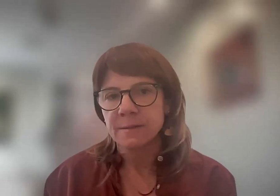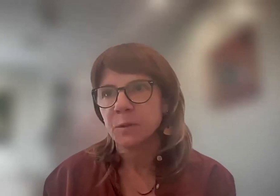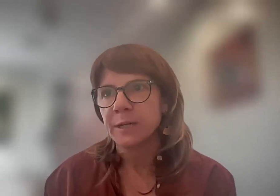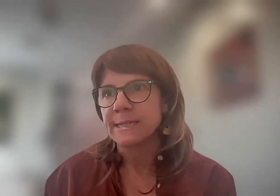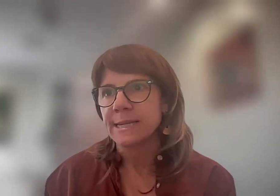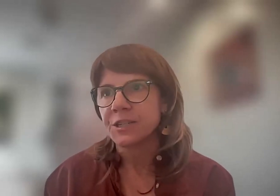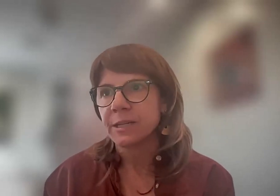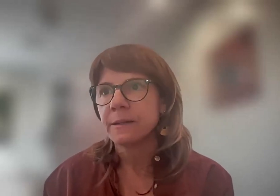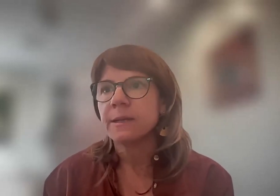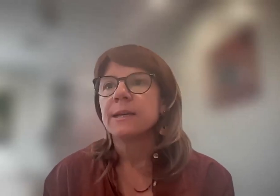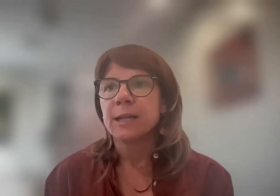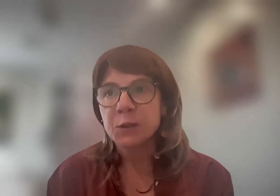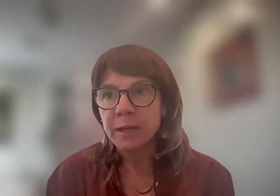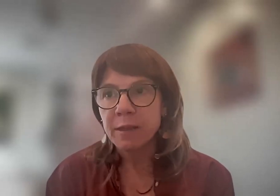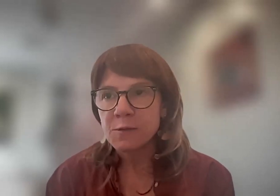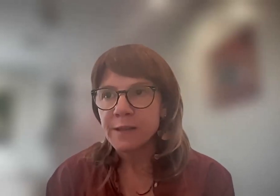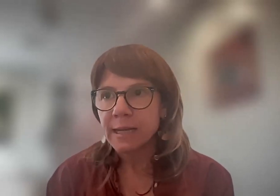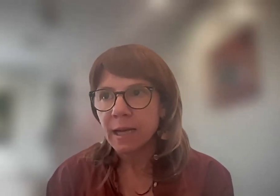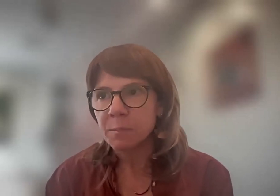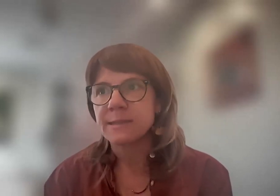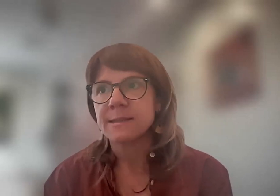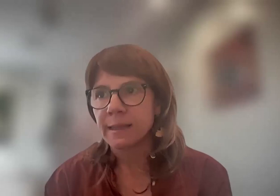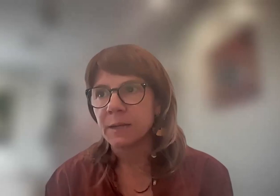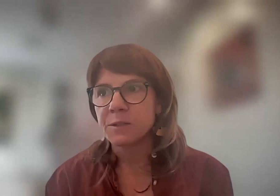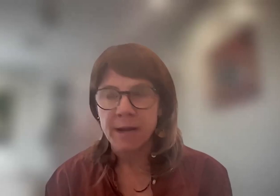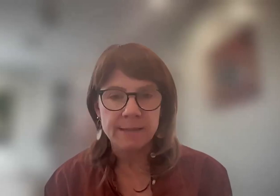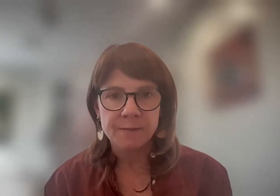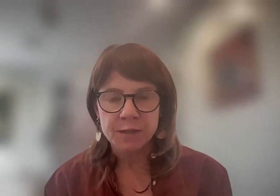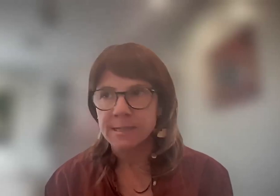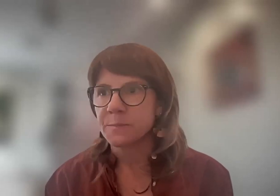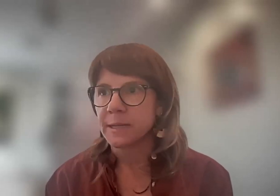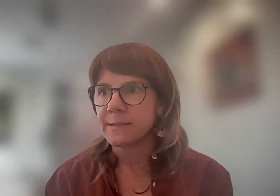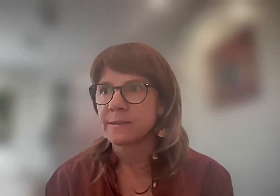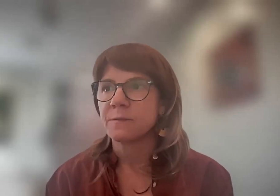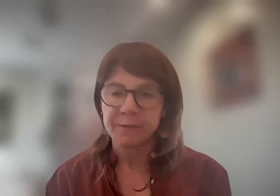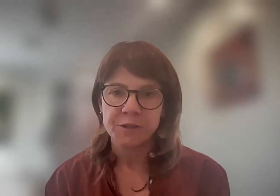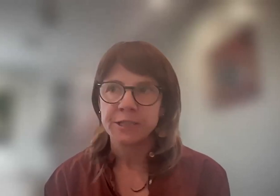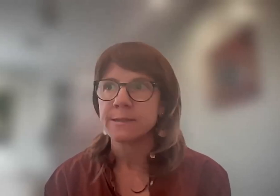through signing up to sign language rights for displaced refugees. We recognize that we have a